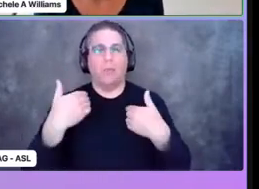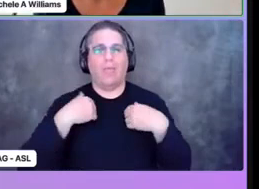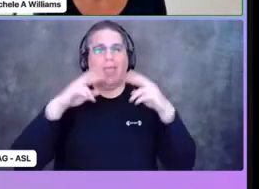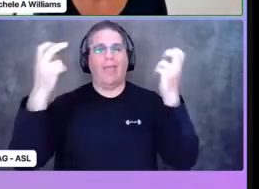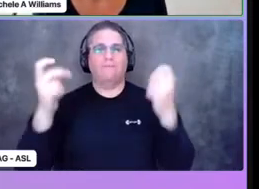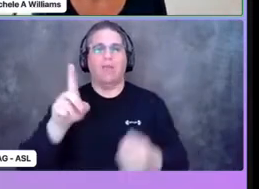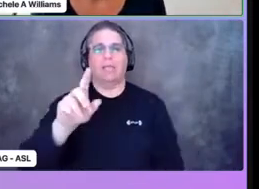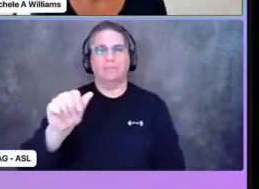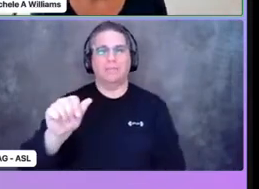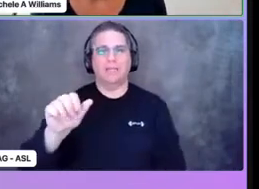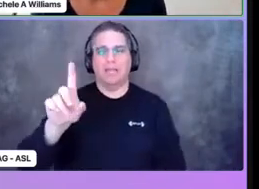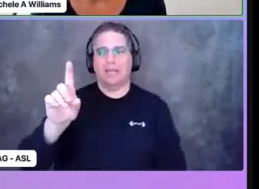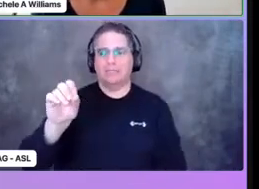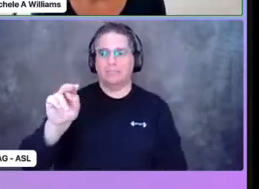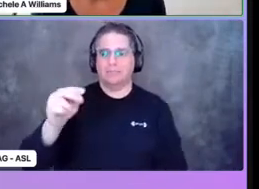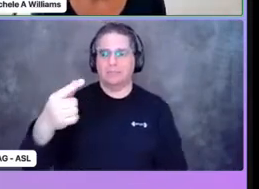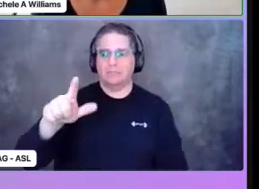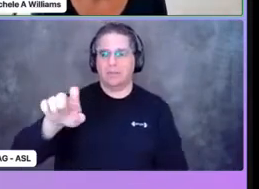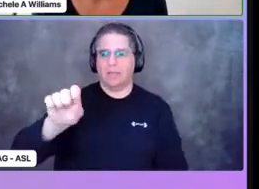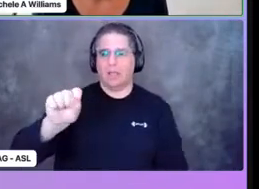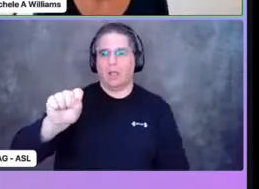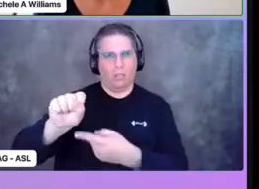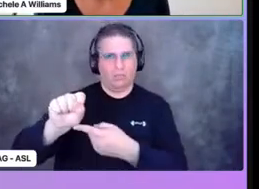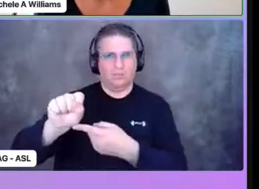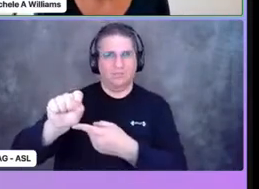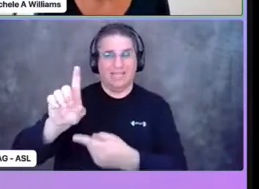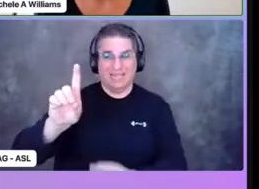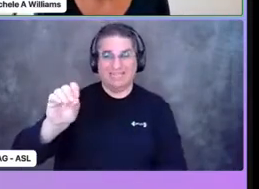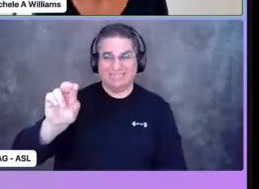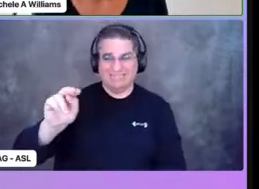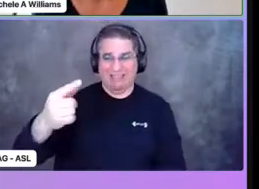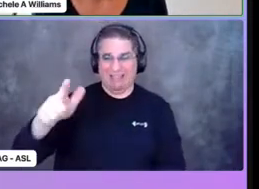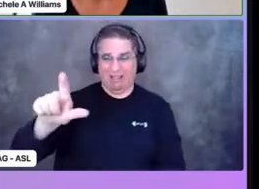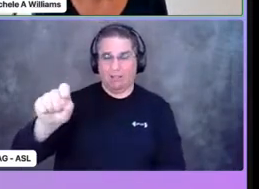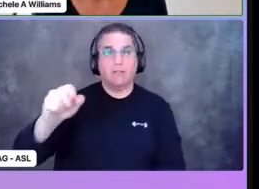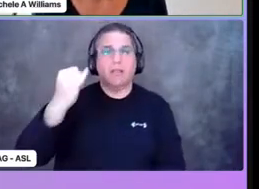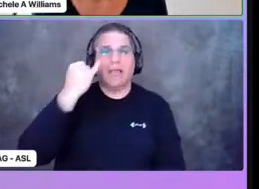detrimental, it's not helpful. And it leads to what's known as disability dongles, a term you can